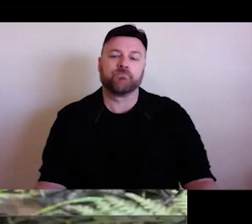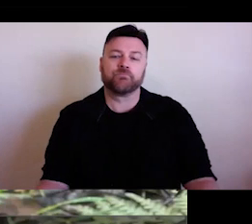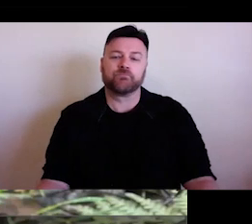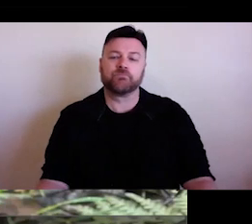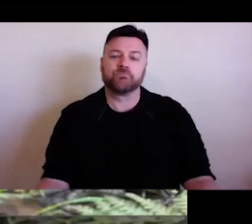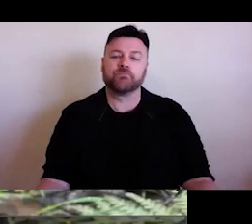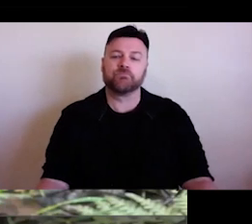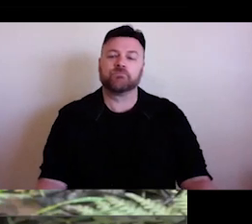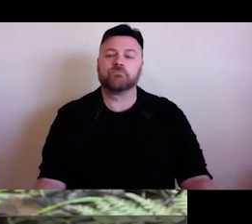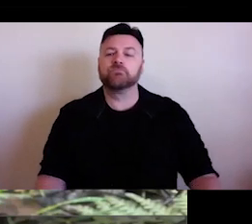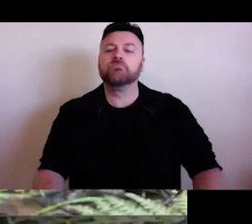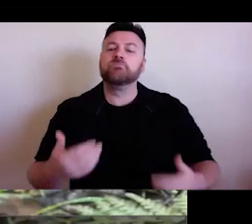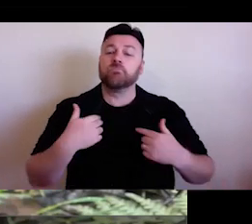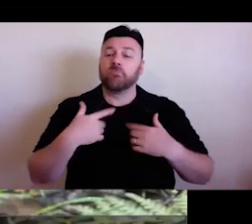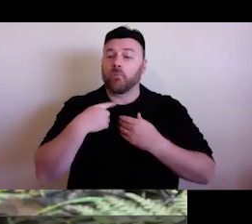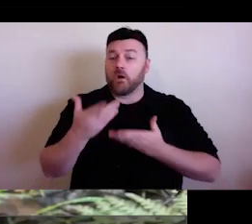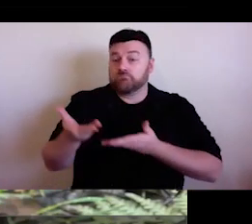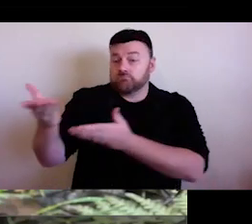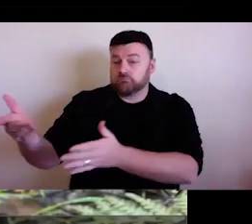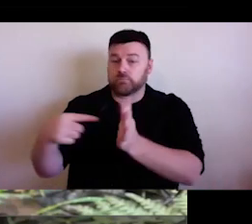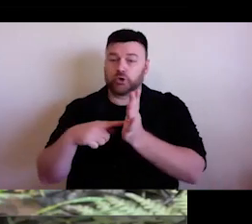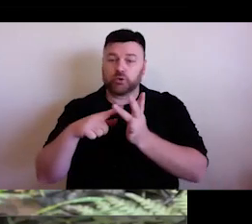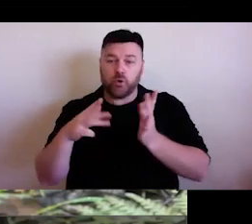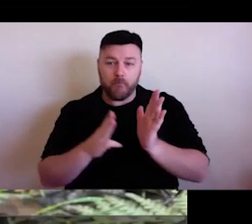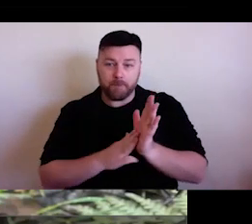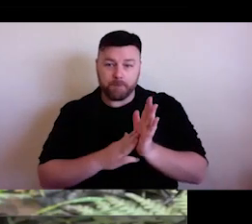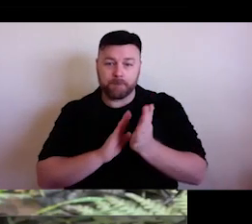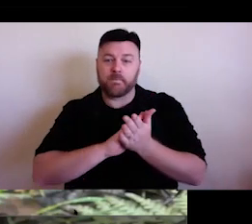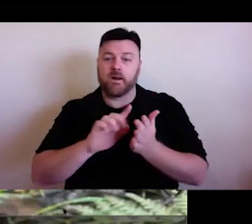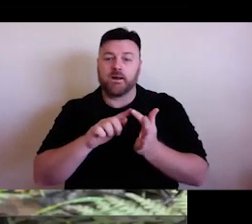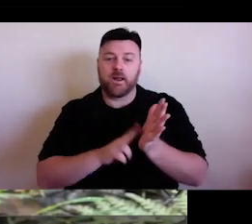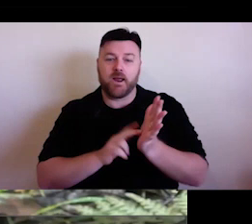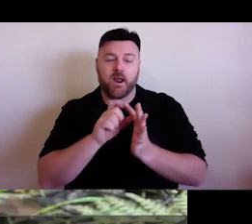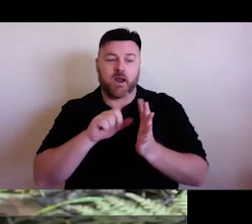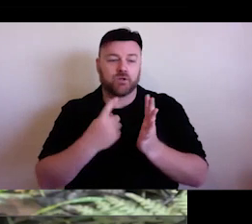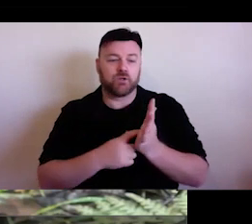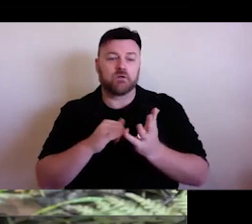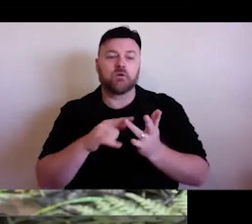Henderson to help reflect on a few of these questions. >> TOM